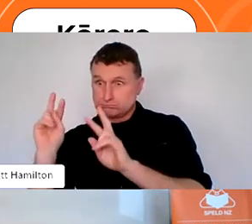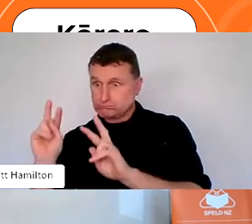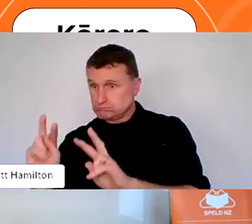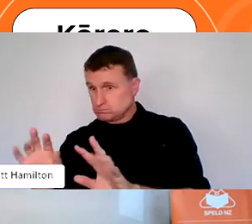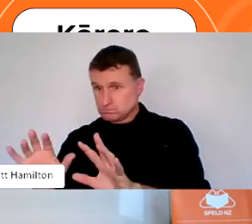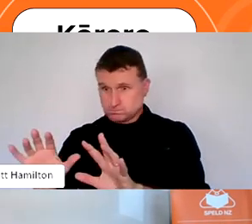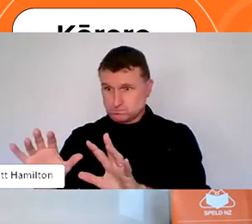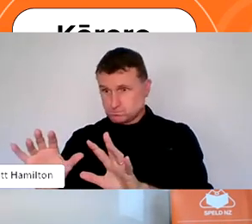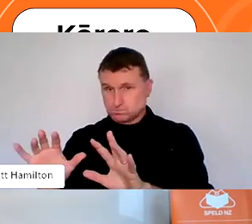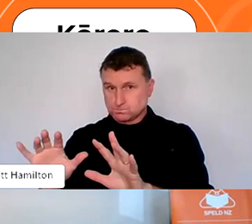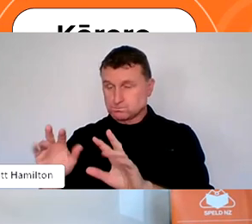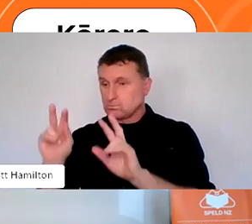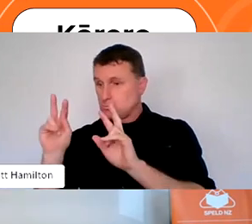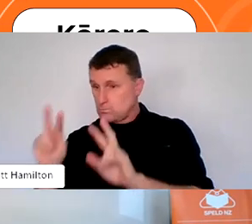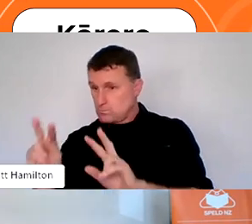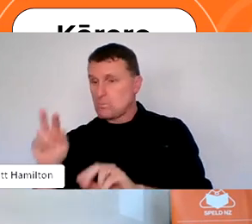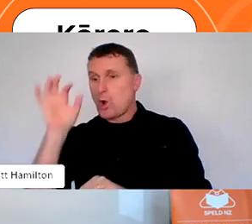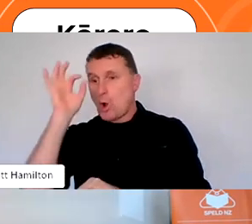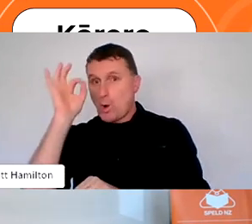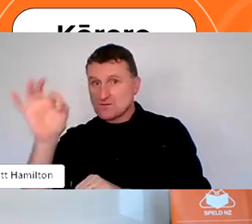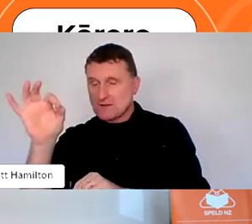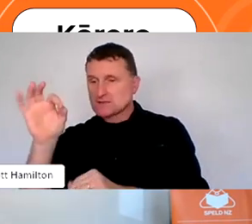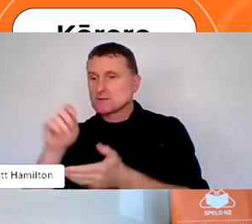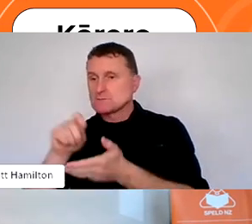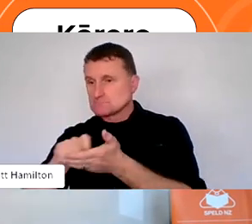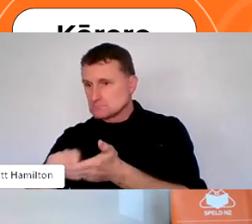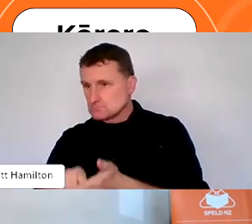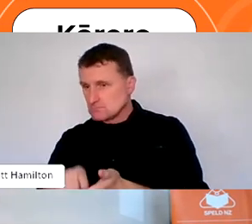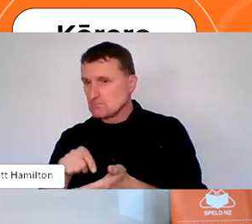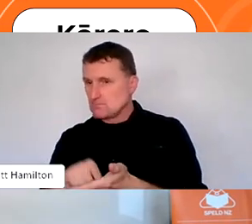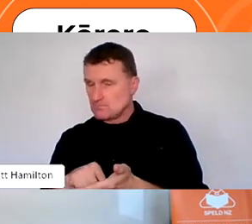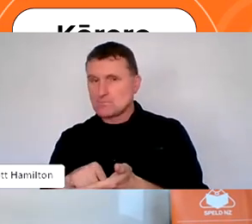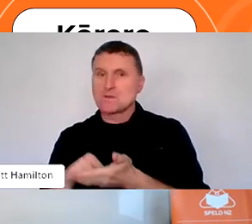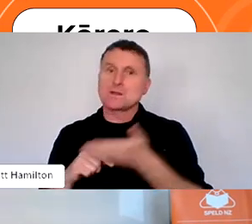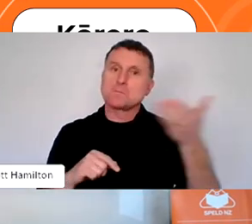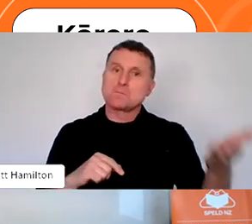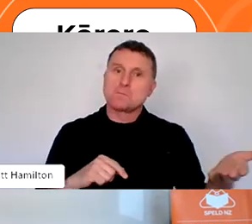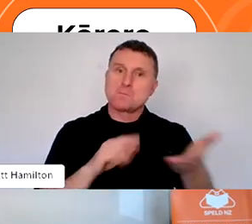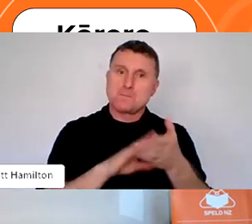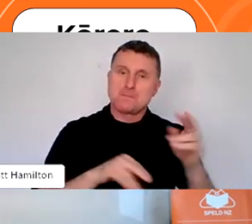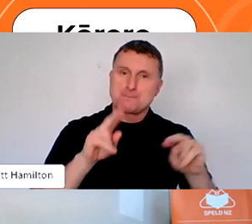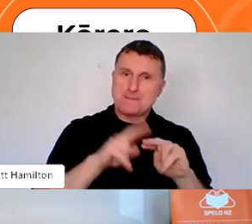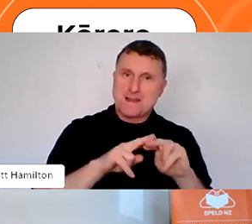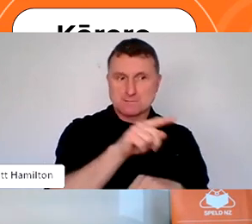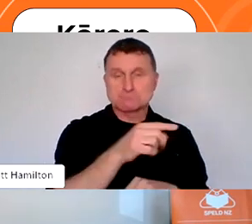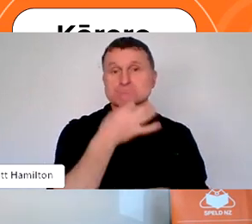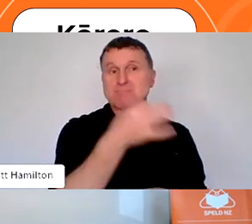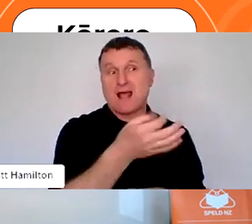parents and suggest that they contact their GP and request a paediatric